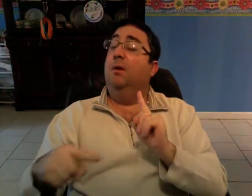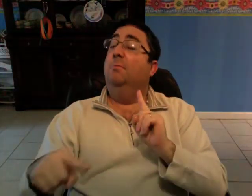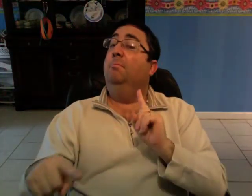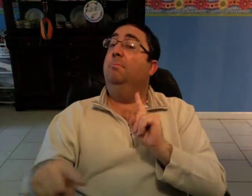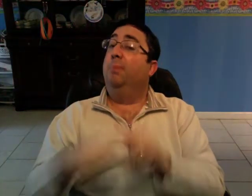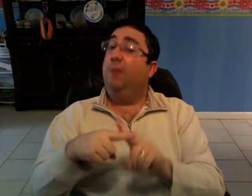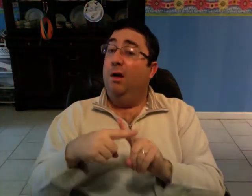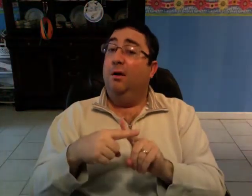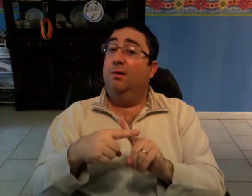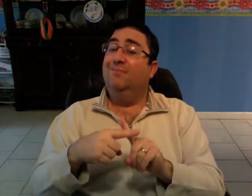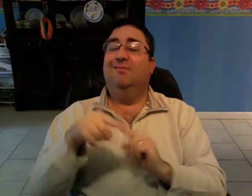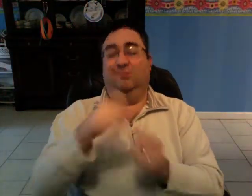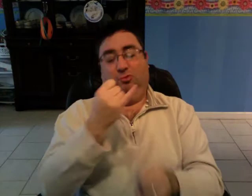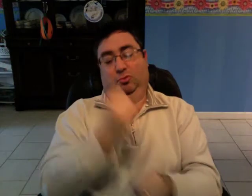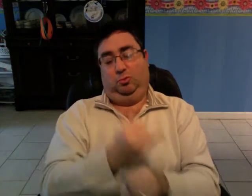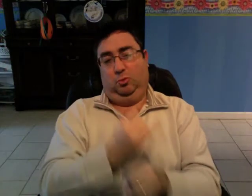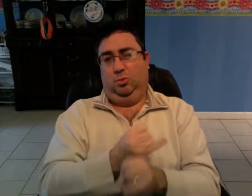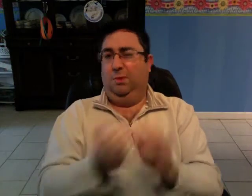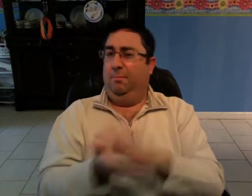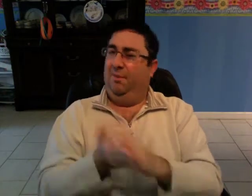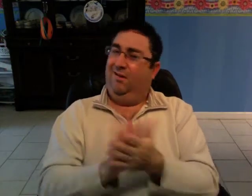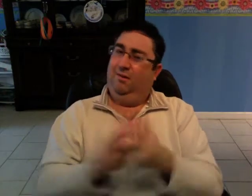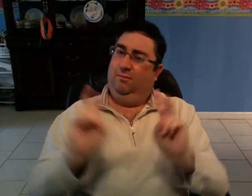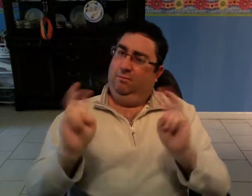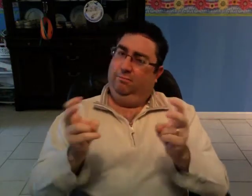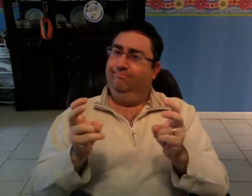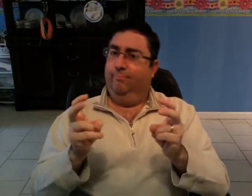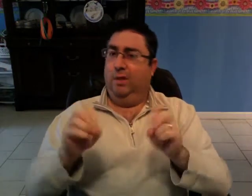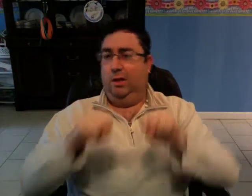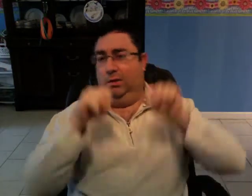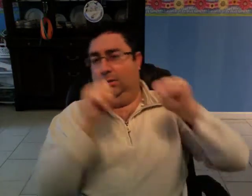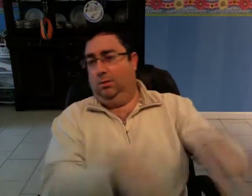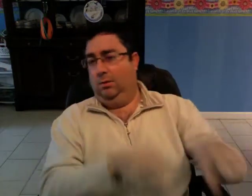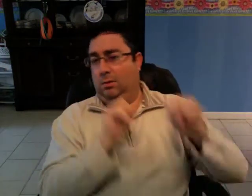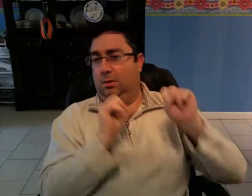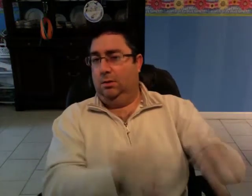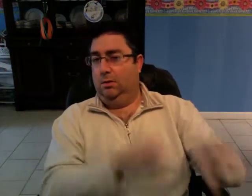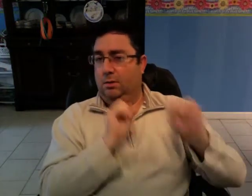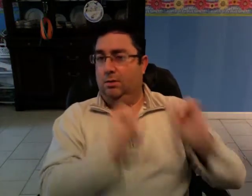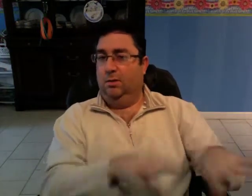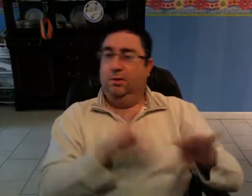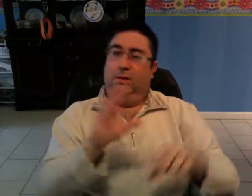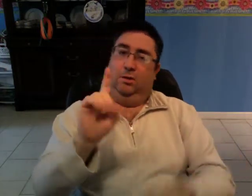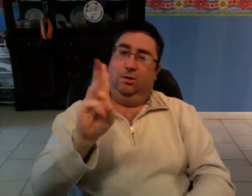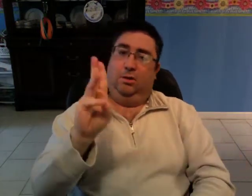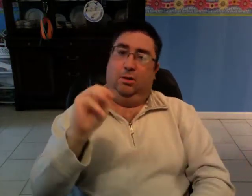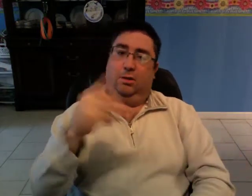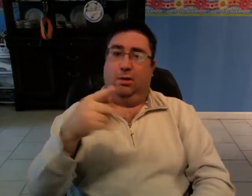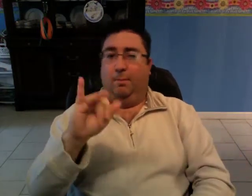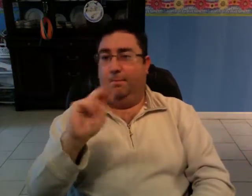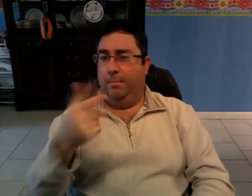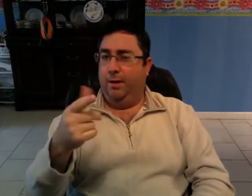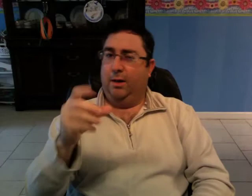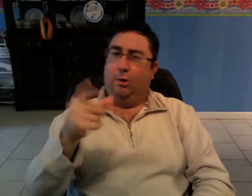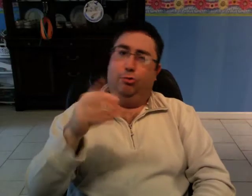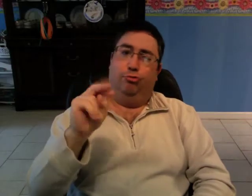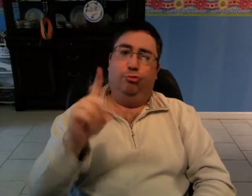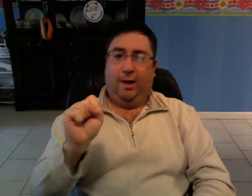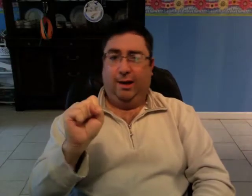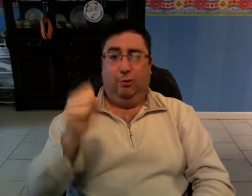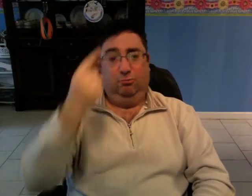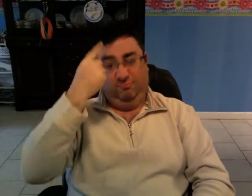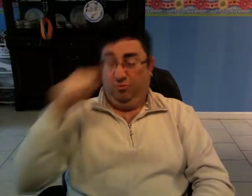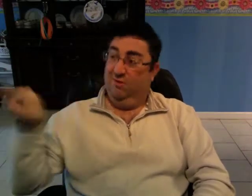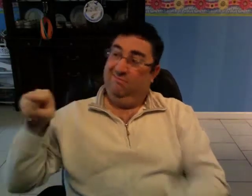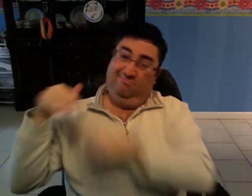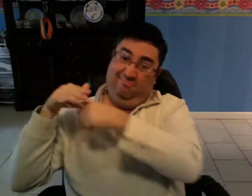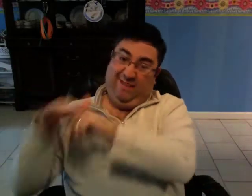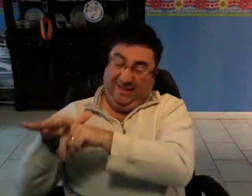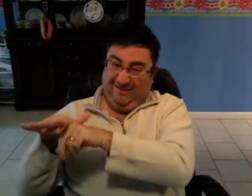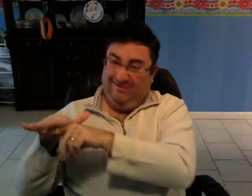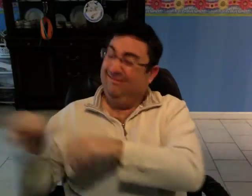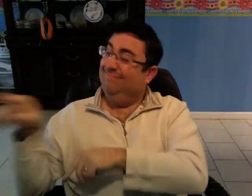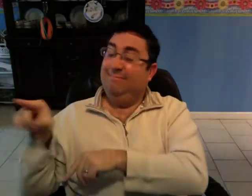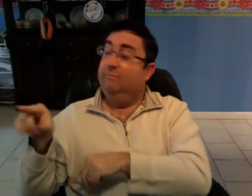And the schools for the Deaf have become the "dumping grounds" for mainstream programs: